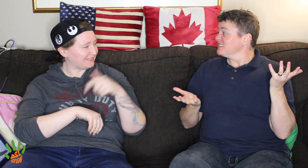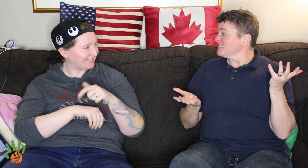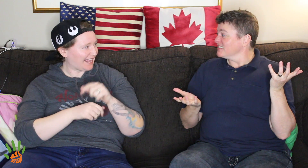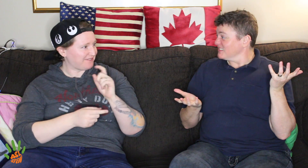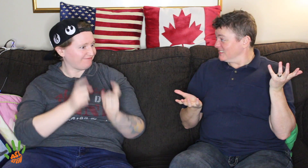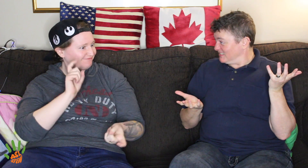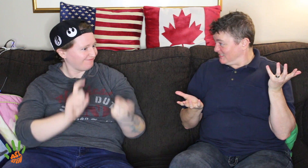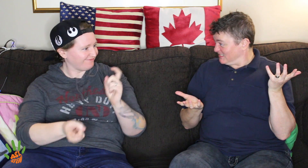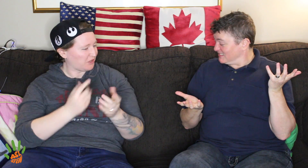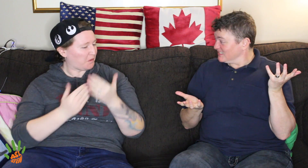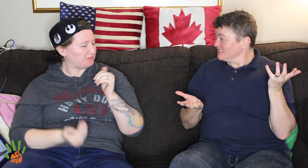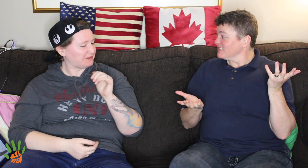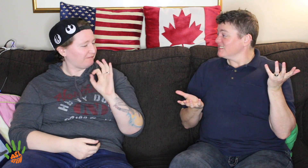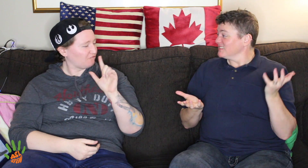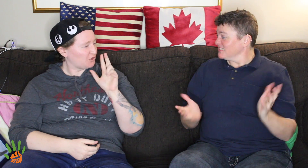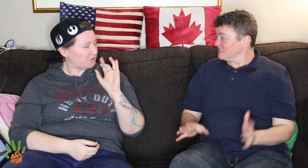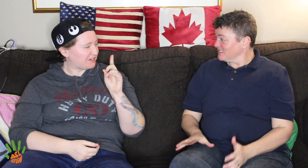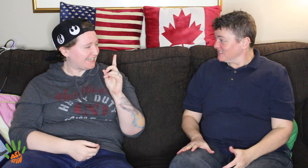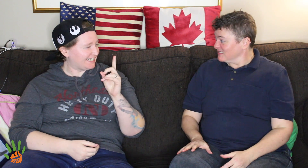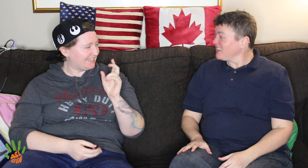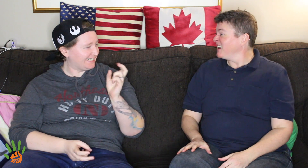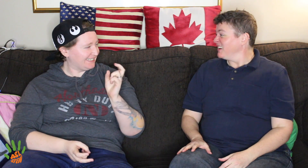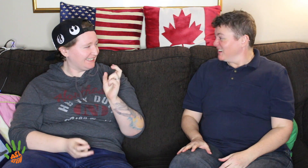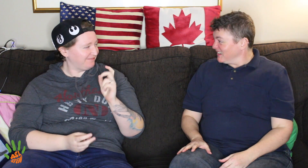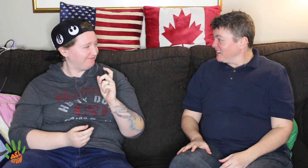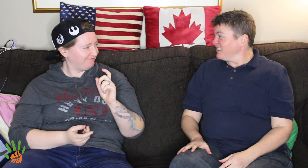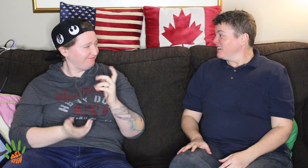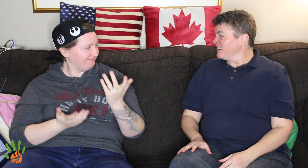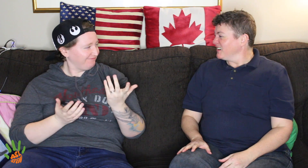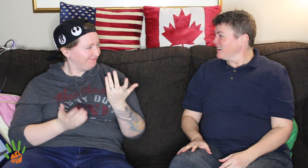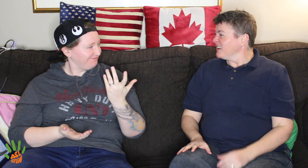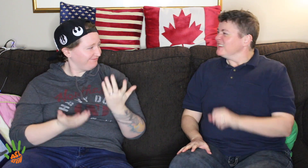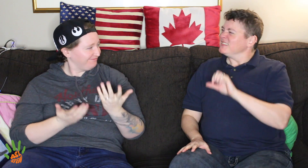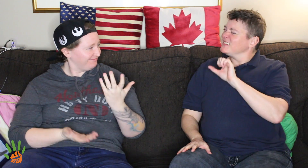Obviously it changes over time and I would say it's more fluid.